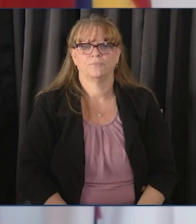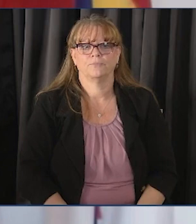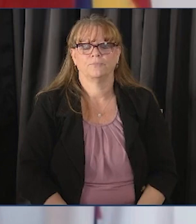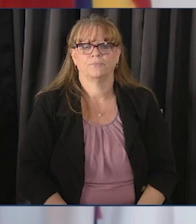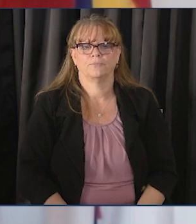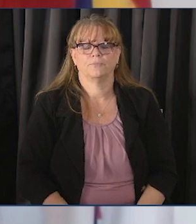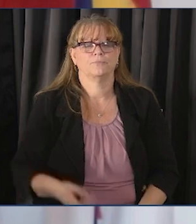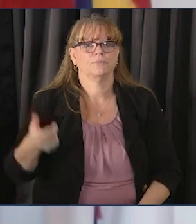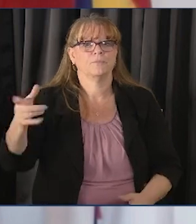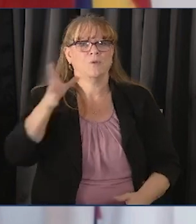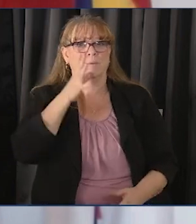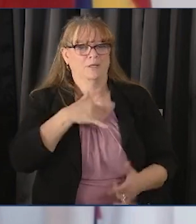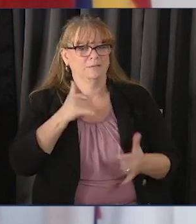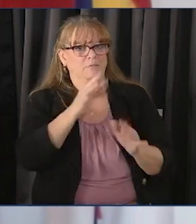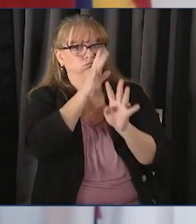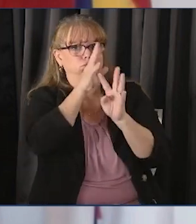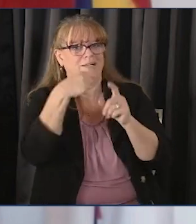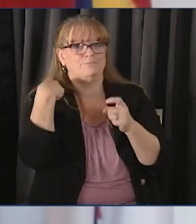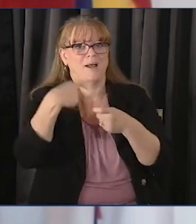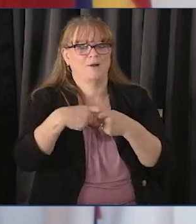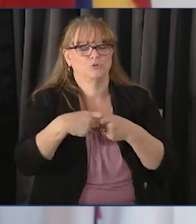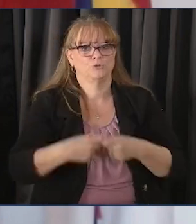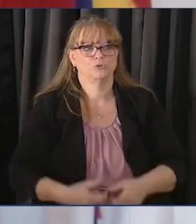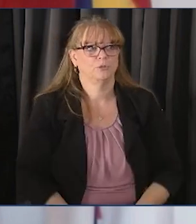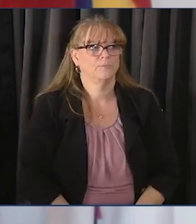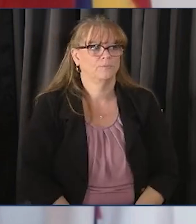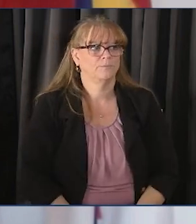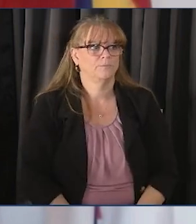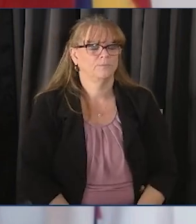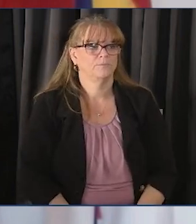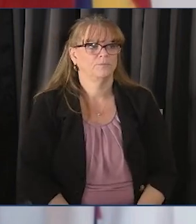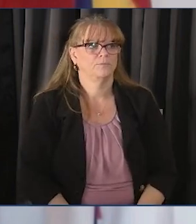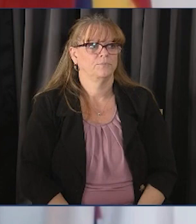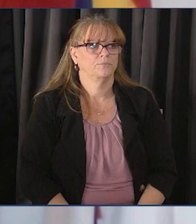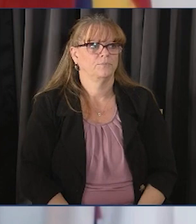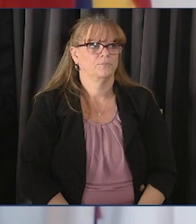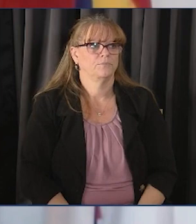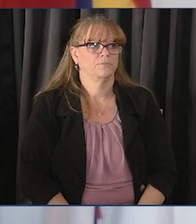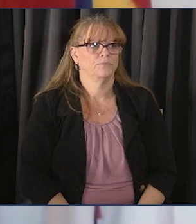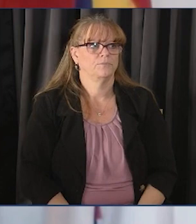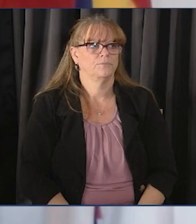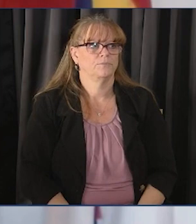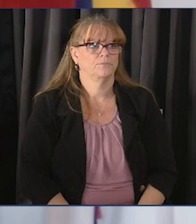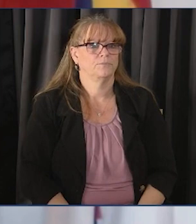sceetos way and said I moved dealing with